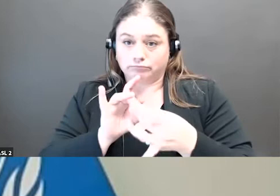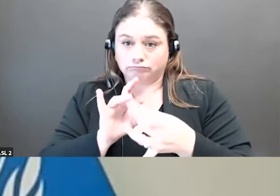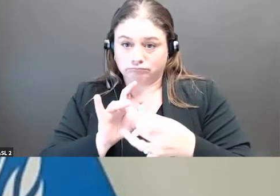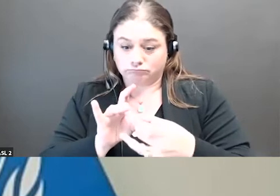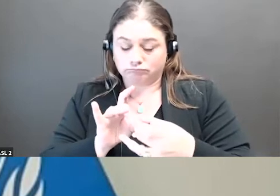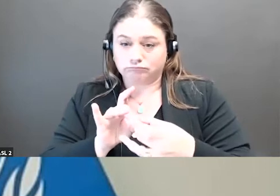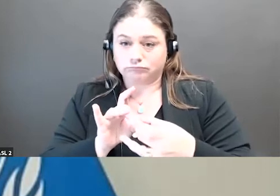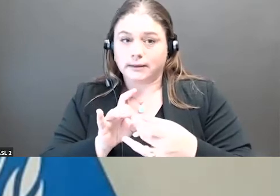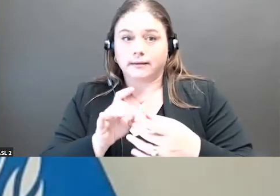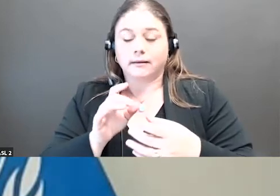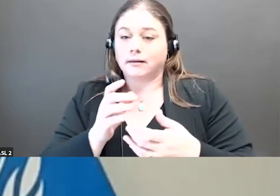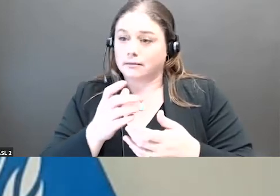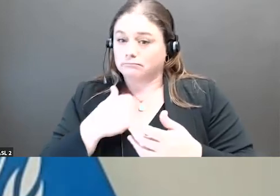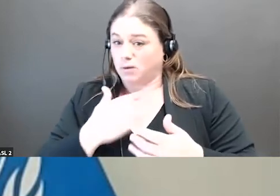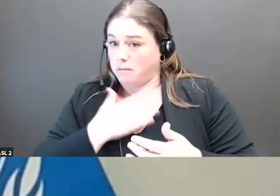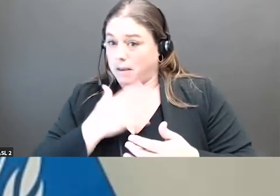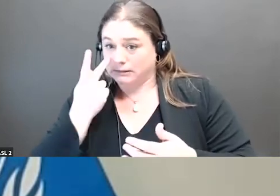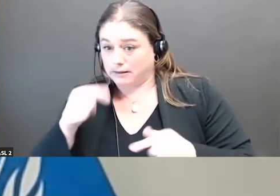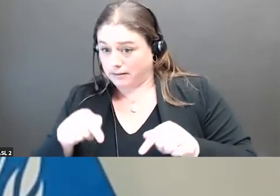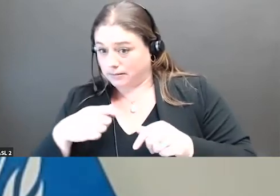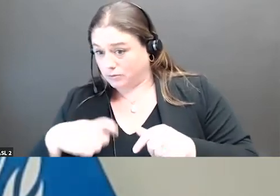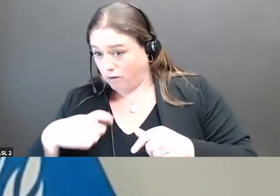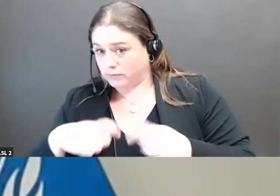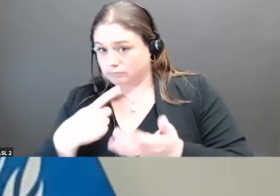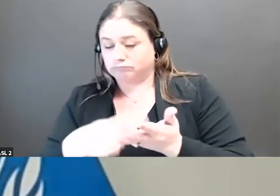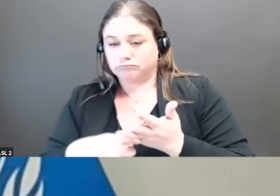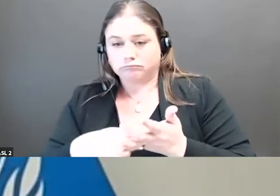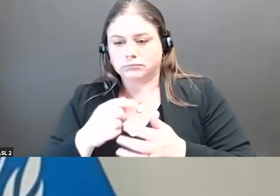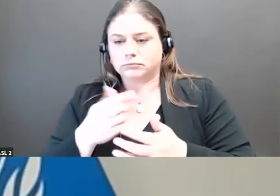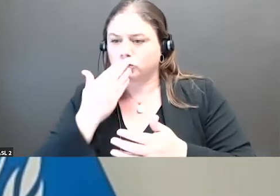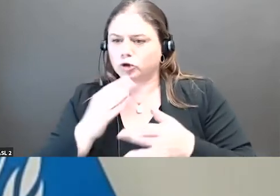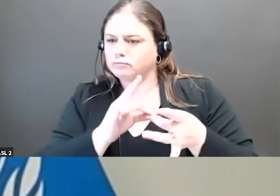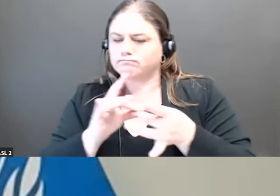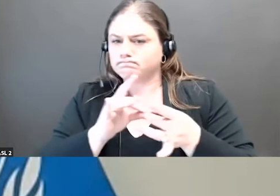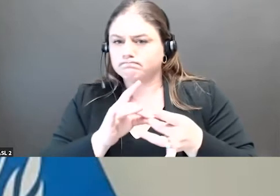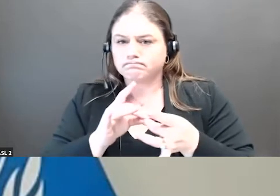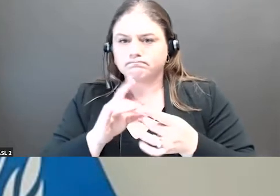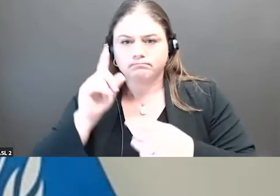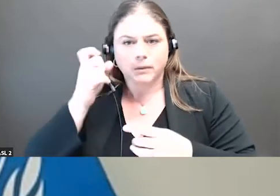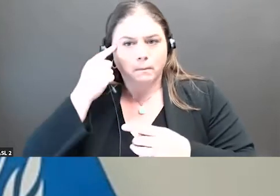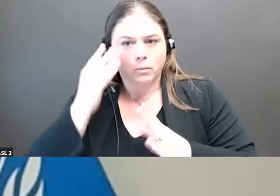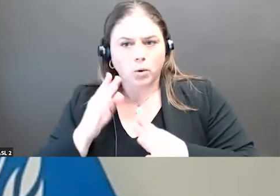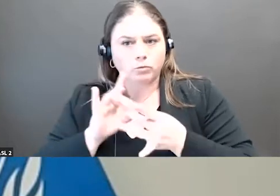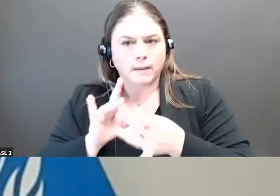highlights some very good examples of this. I know that that the head of the Chamber of Commerce and